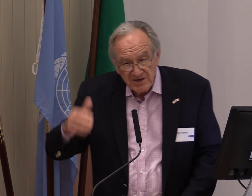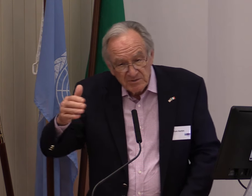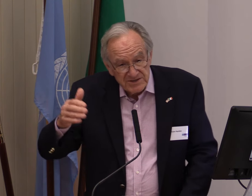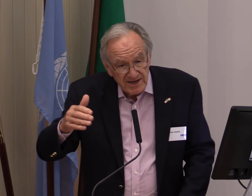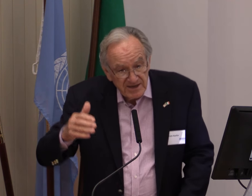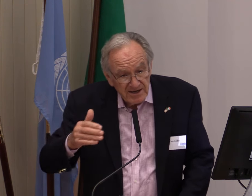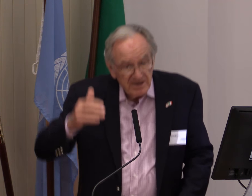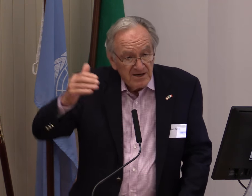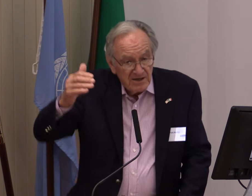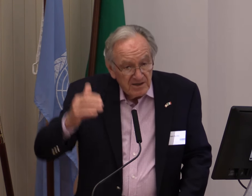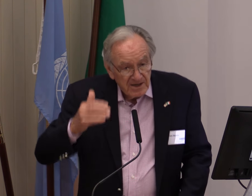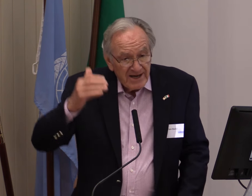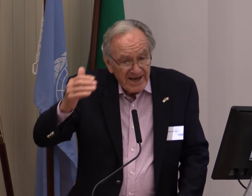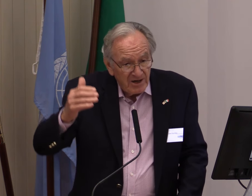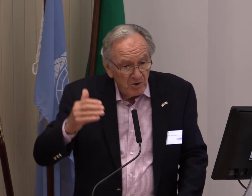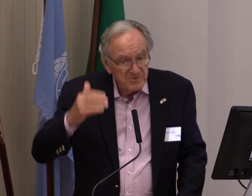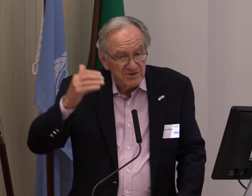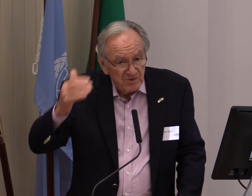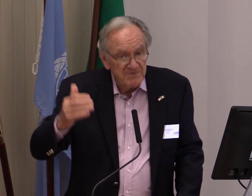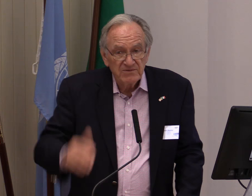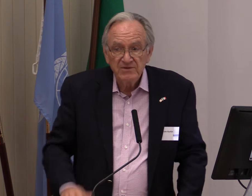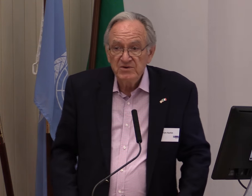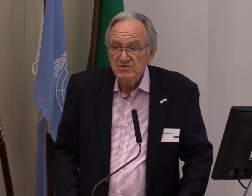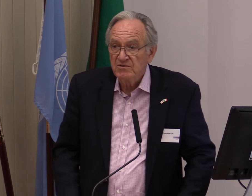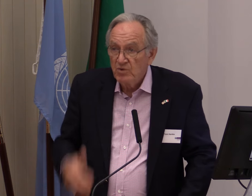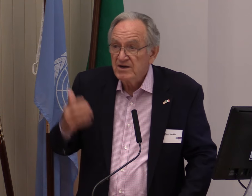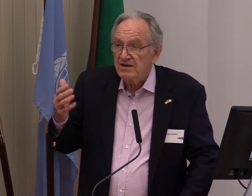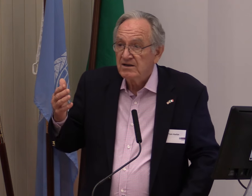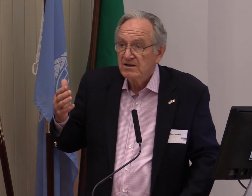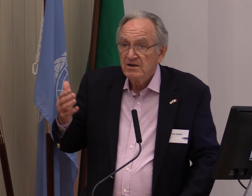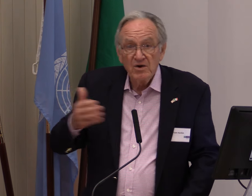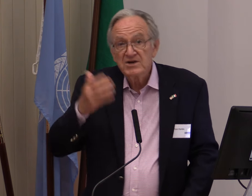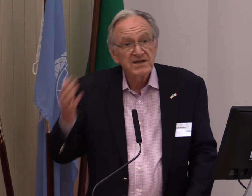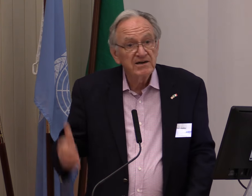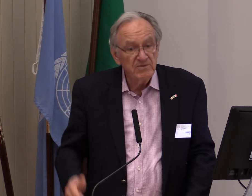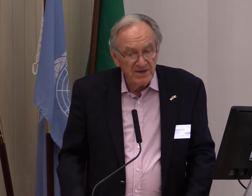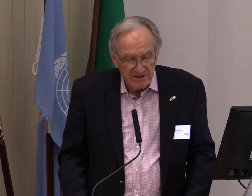But here was Danny, he had hopes and dreams for the future, working alongside everybody else.